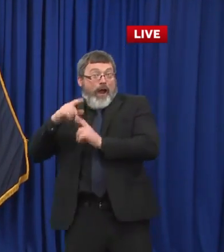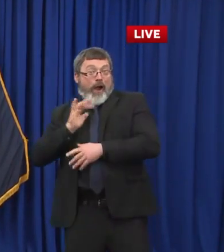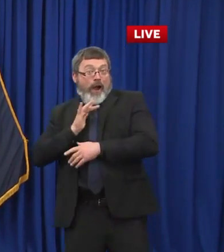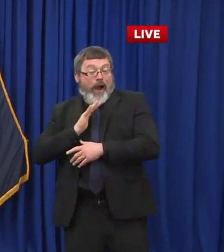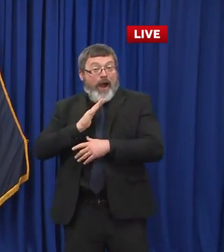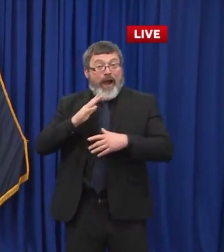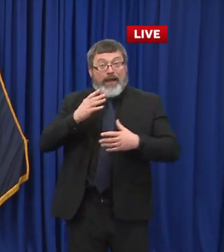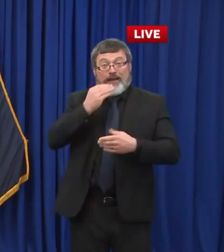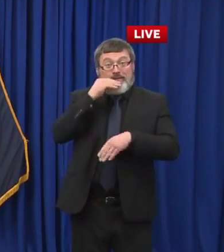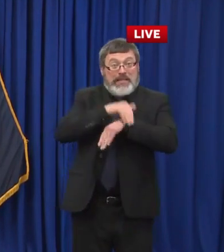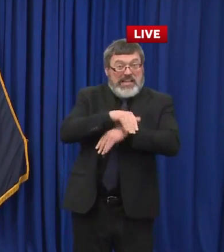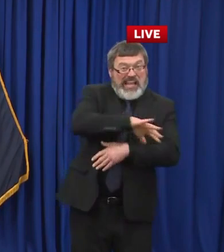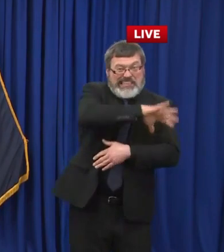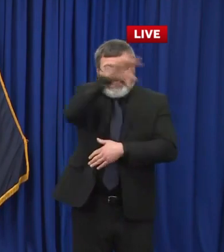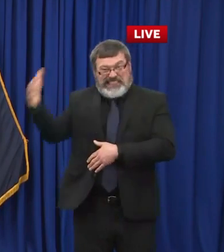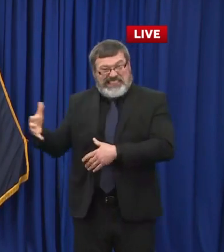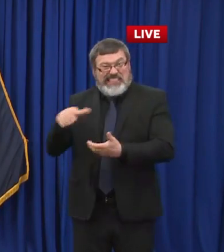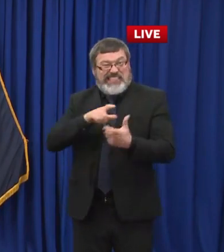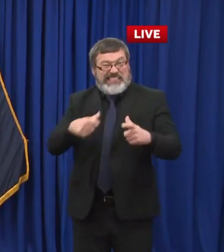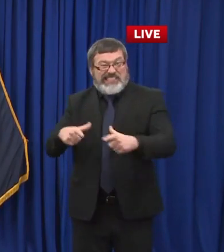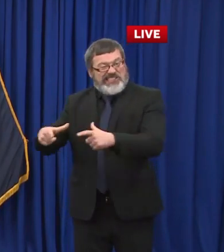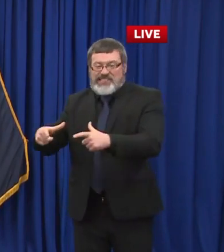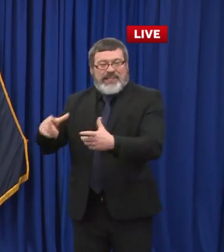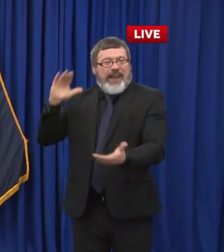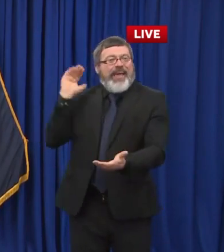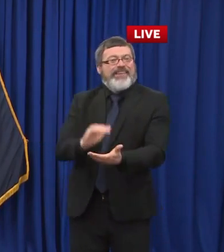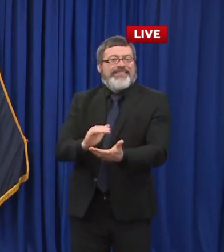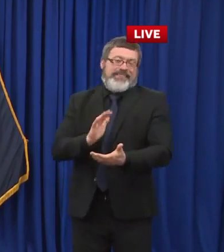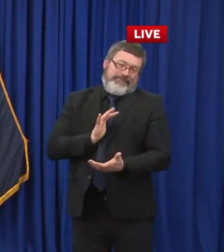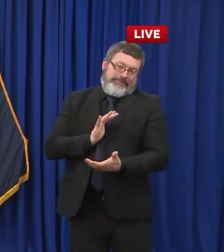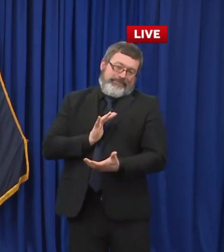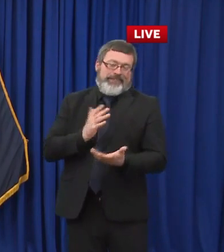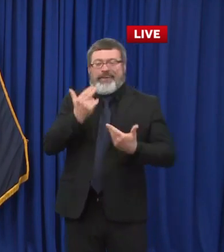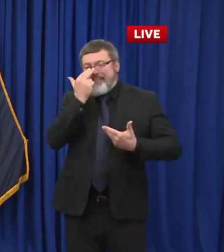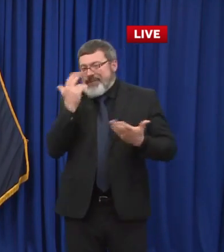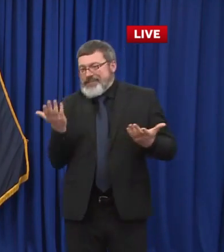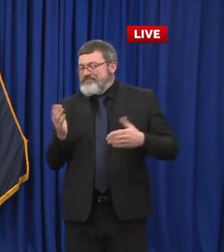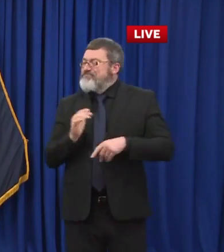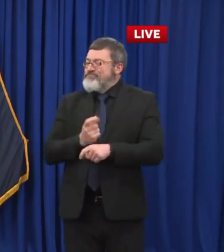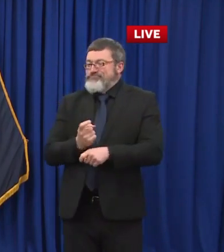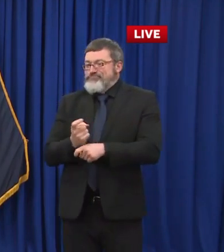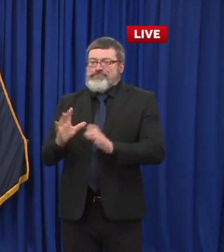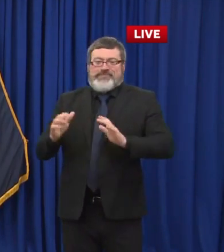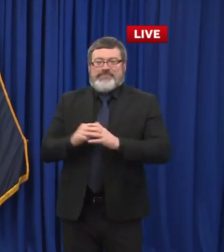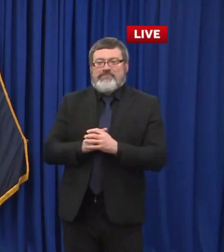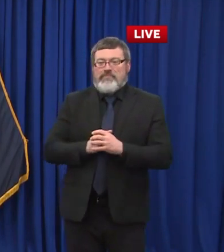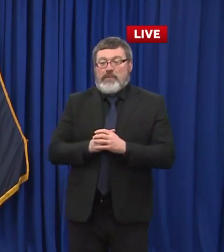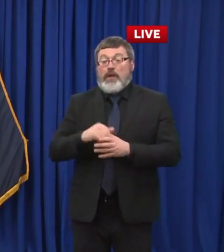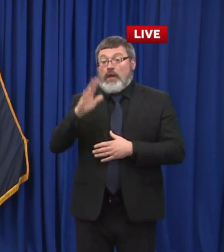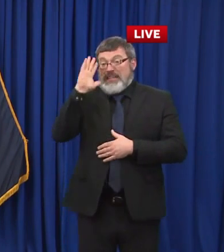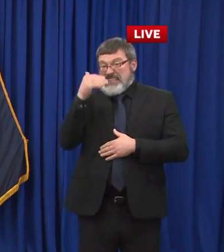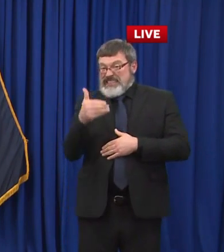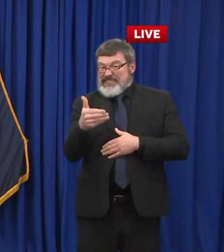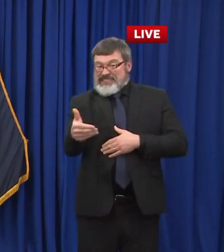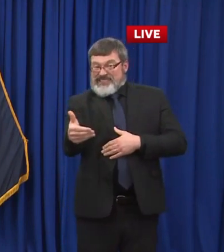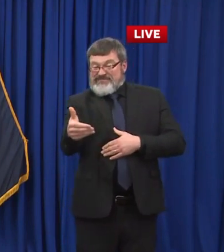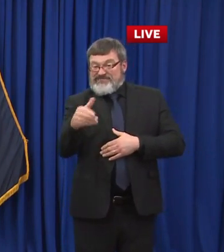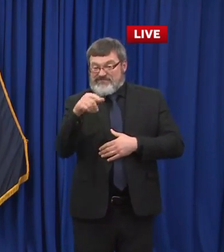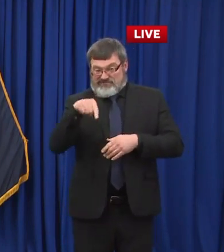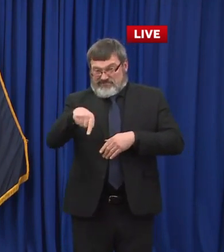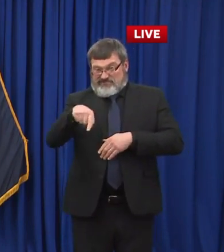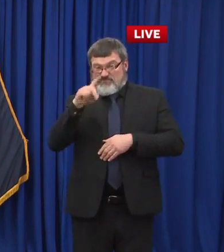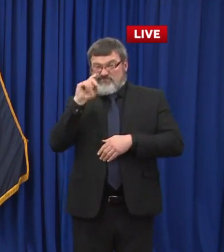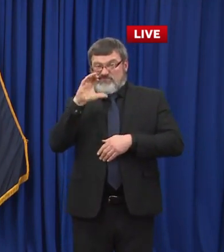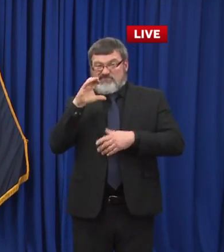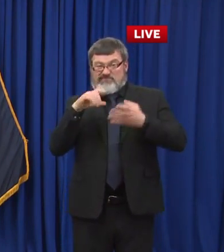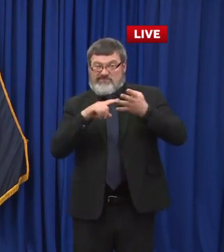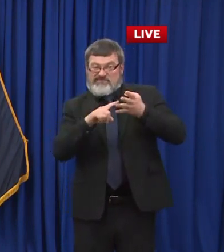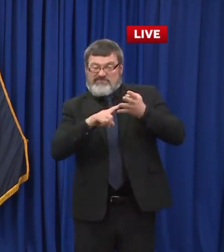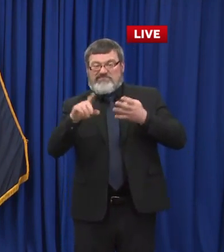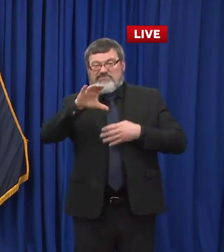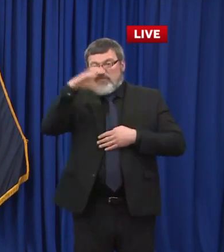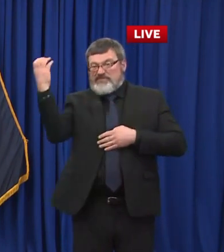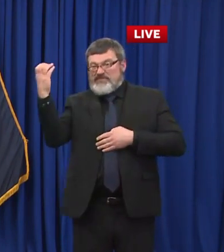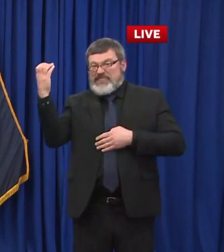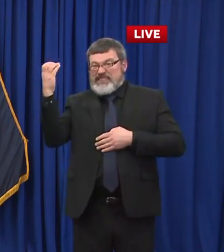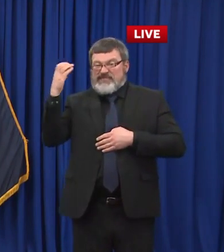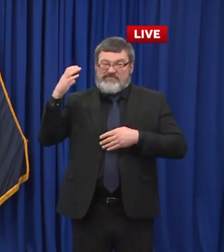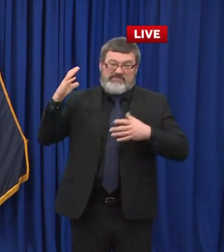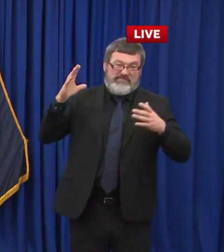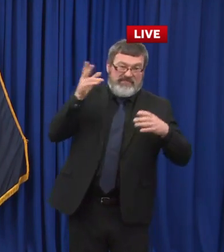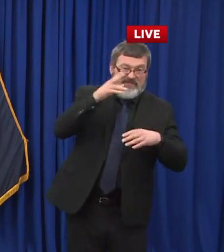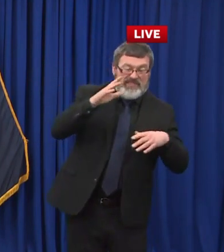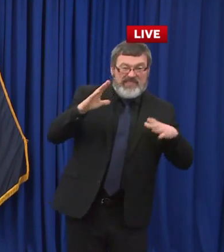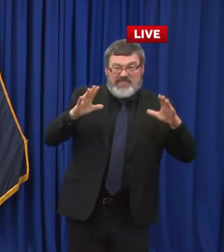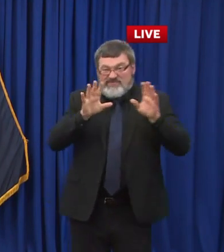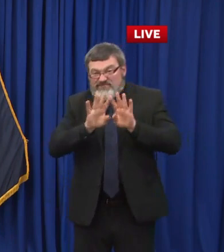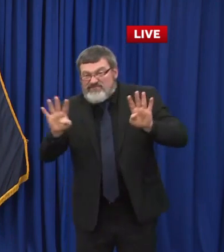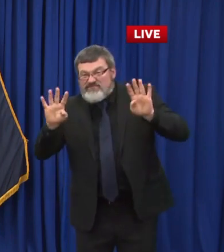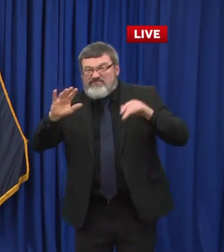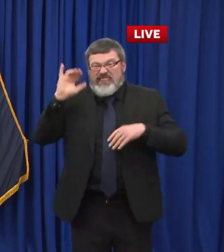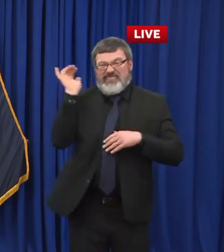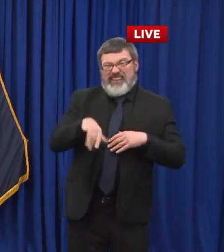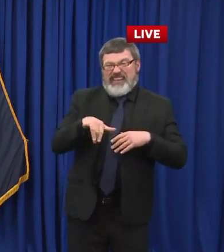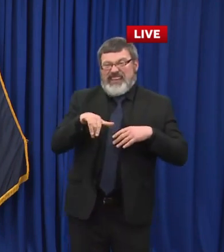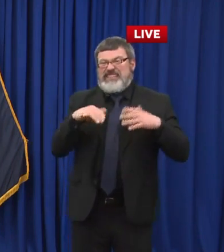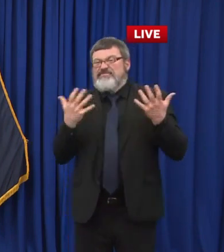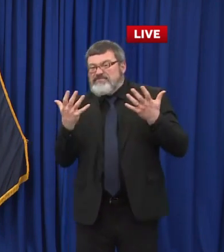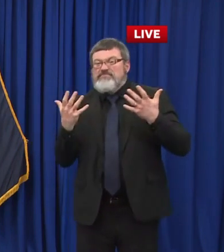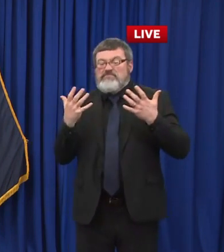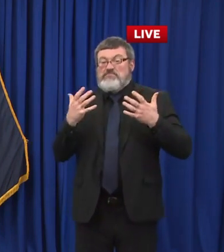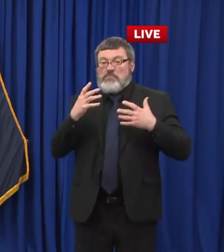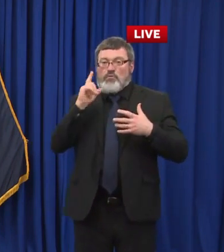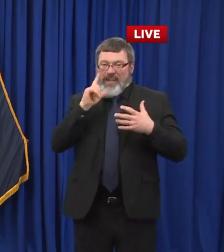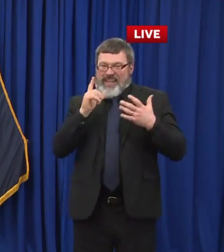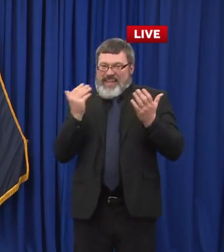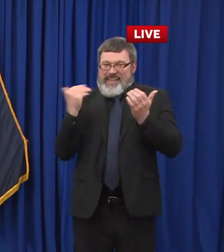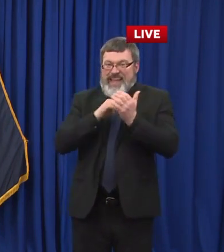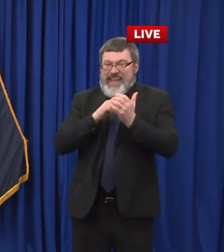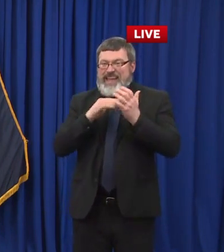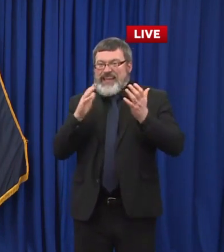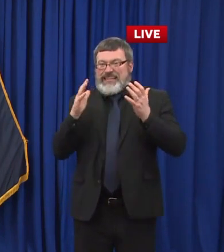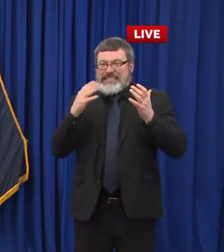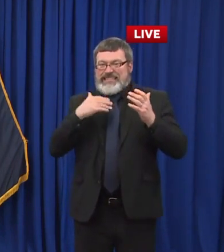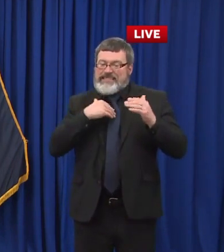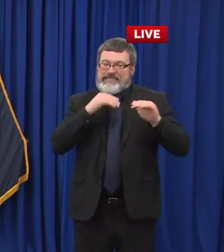IF ANYTHING, IT MEANT LESS DISHES AND MORE LEFTOVERS, BUT IT IS A SACRIFICE AND IT WIL AS WE APPROACH DECEMBER.